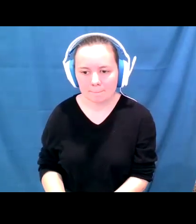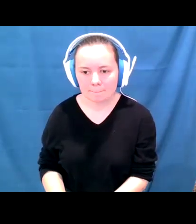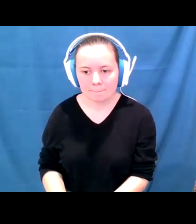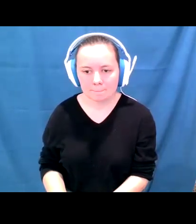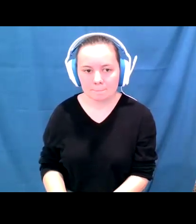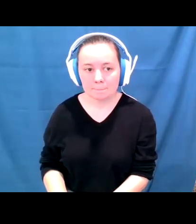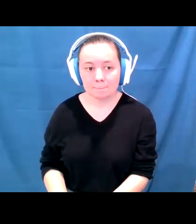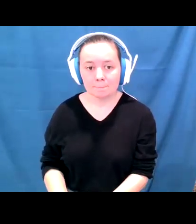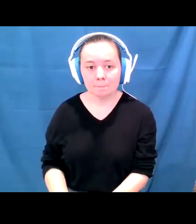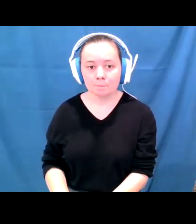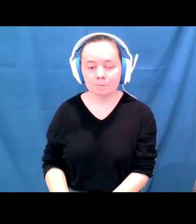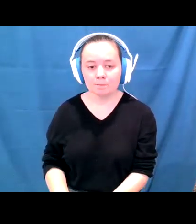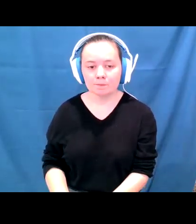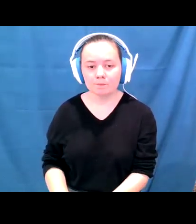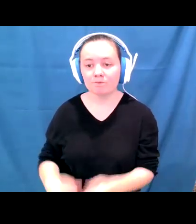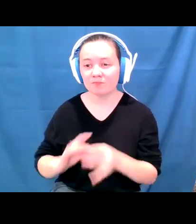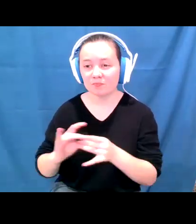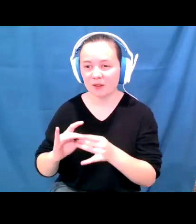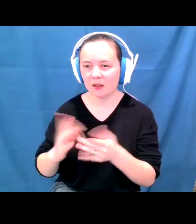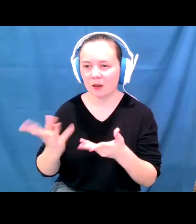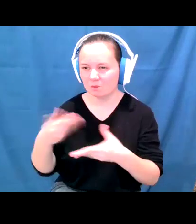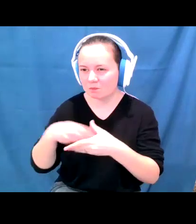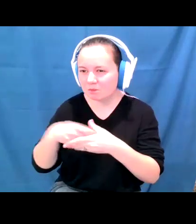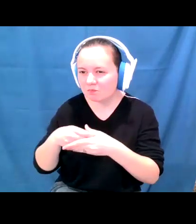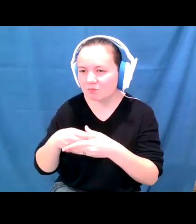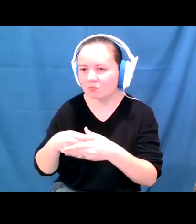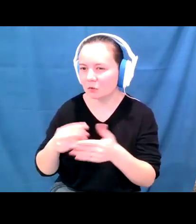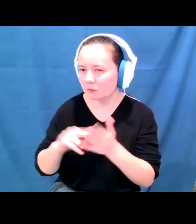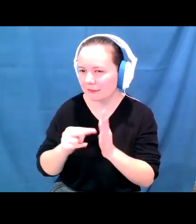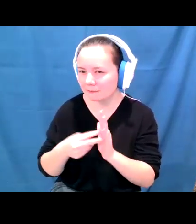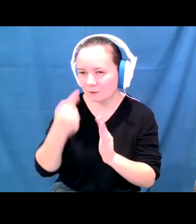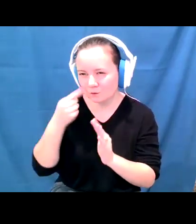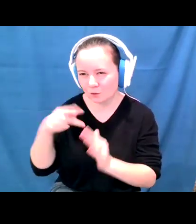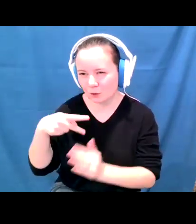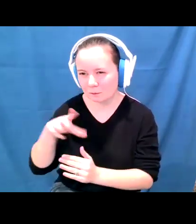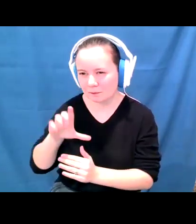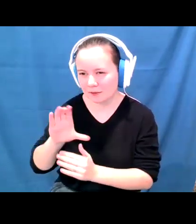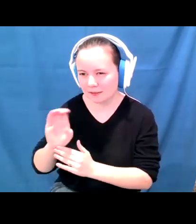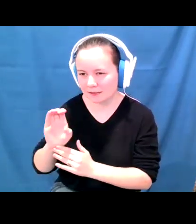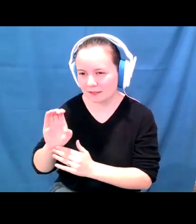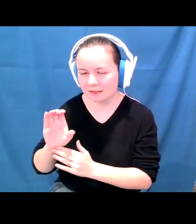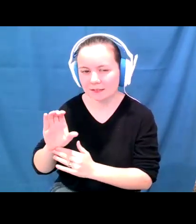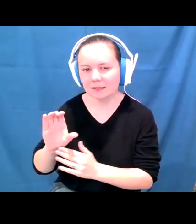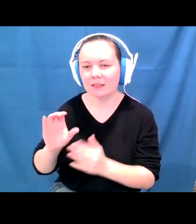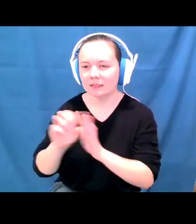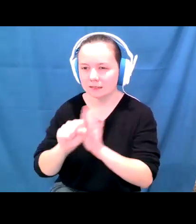In terms of what participation will entail for PLC states that are joining these PLCs,